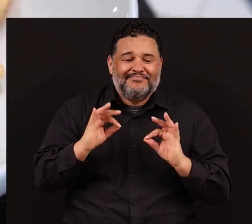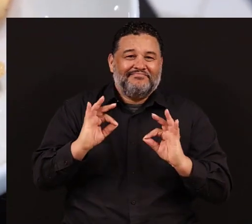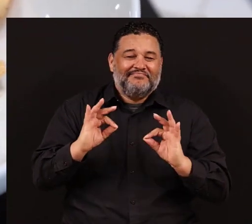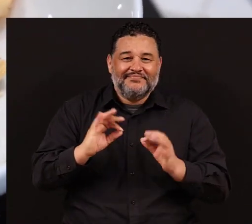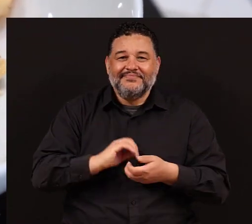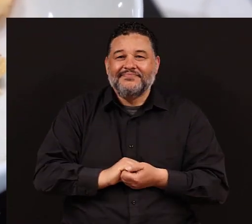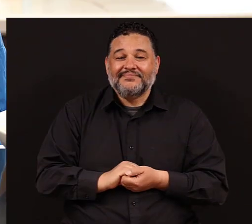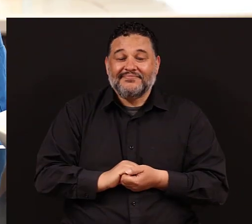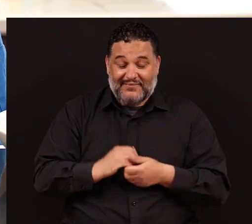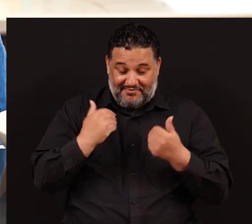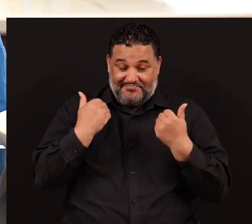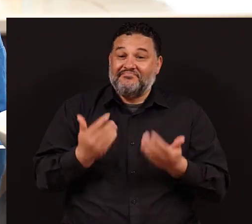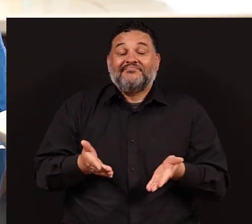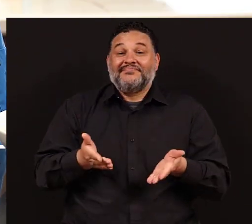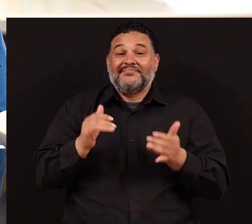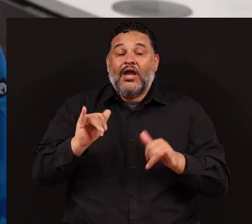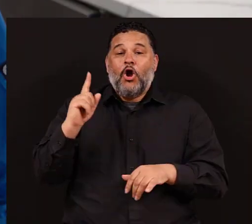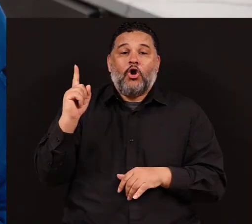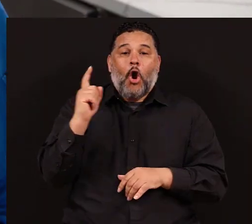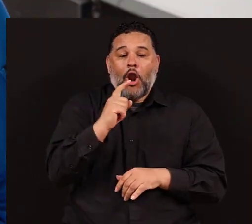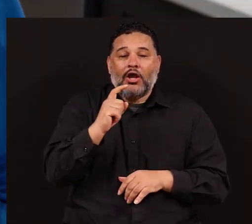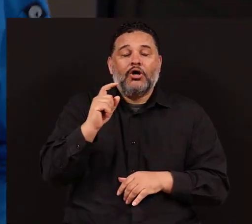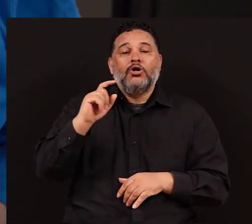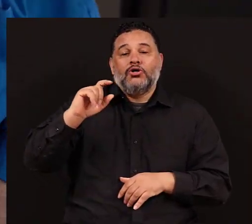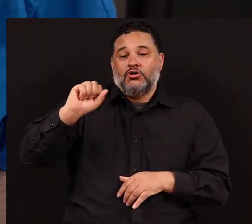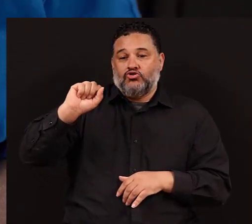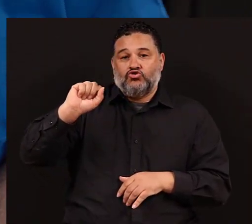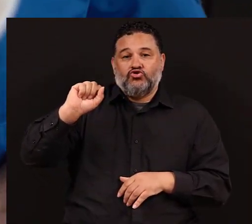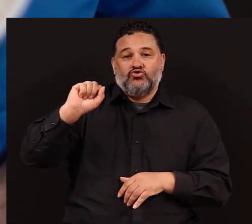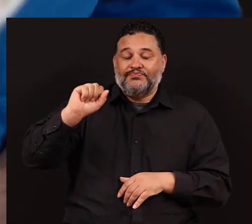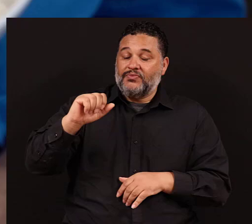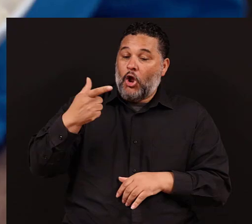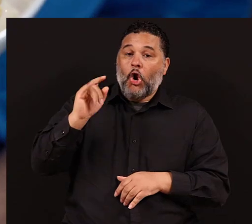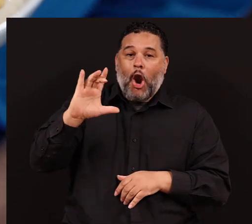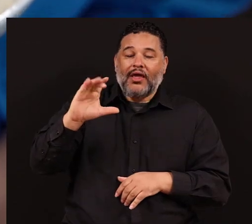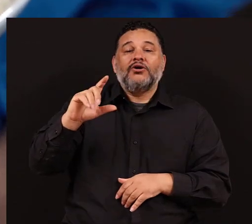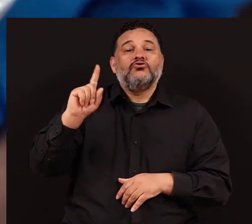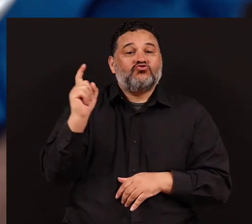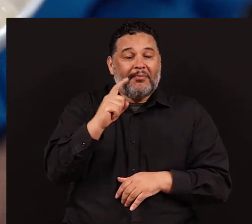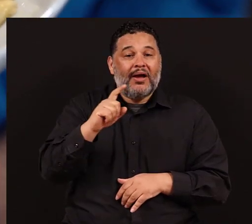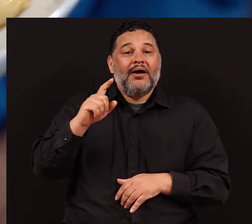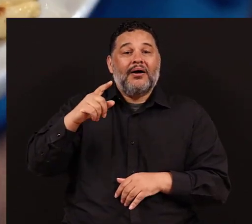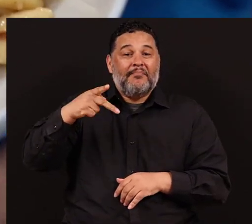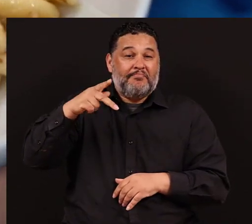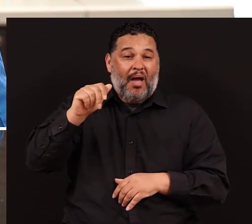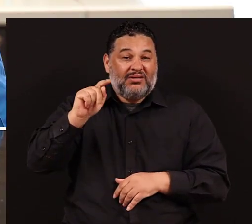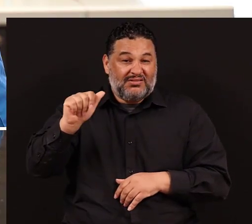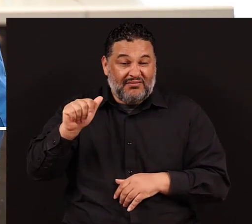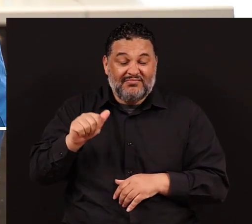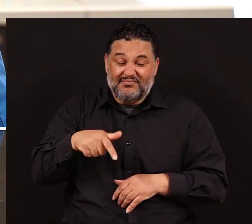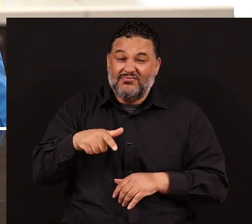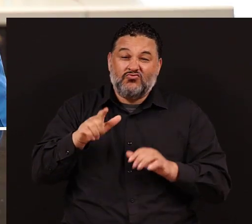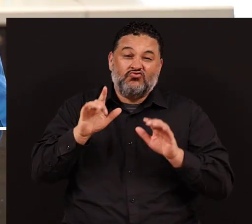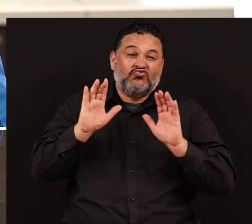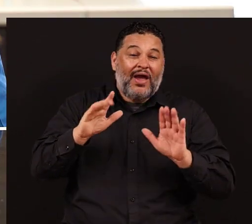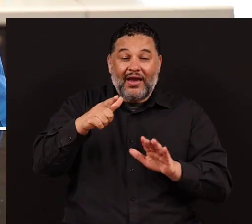And there we have it, Garlic Shrimp Pasta. So this is a great dish also when you're busy and you come home, you have to make dinner for the family.